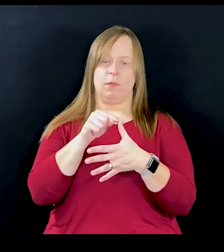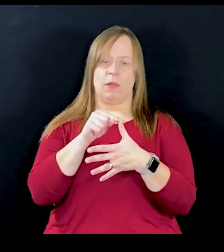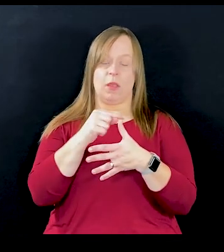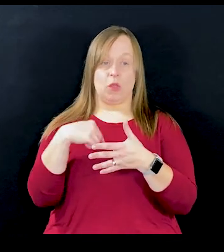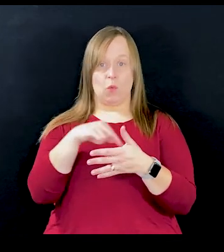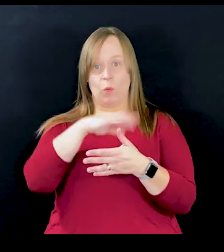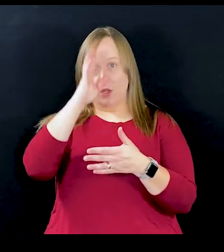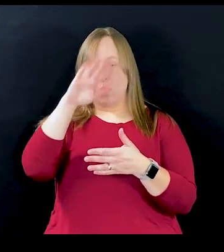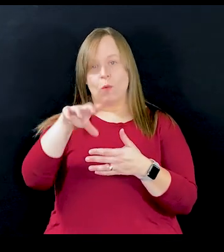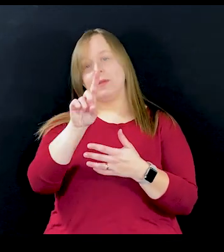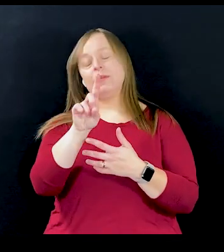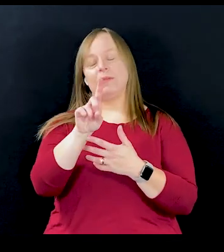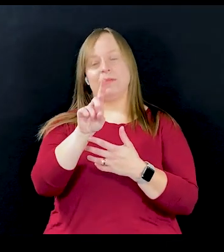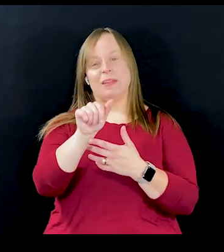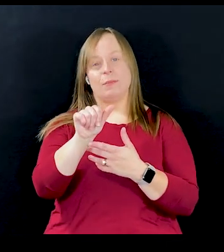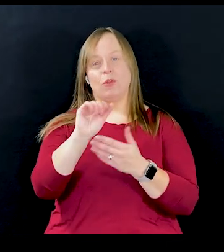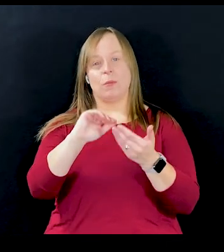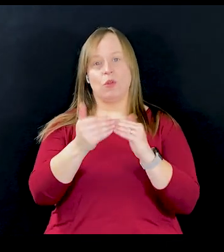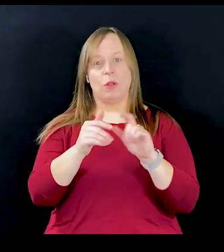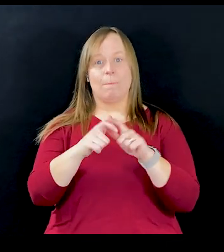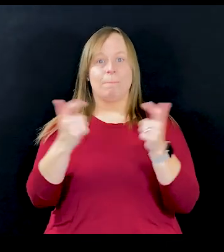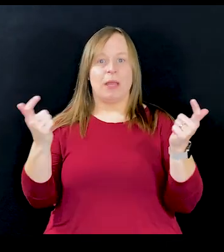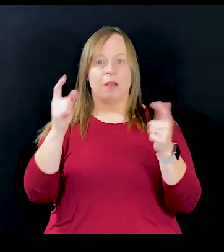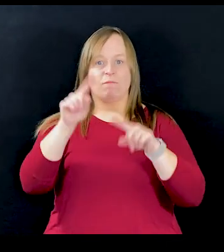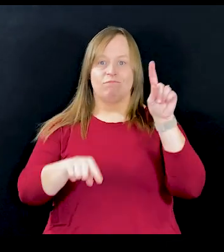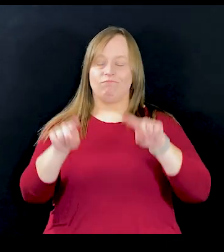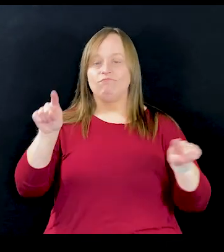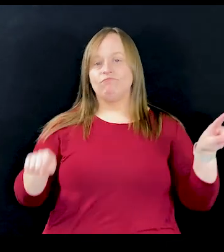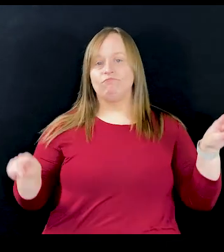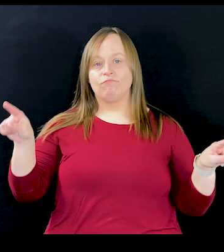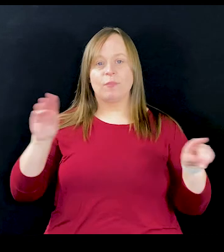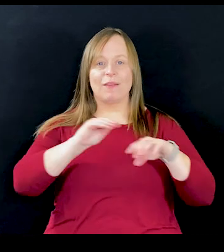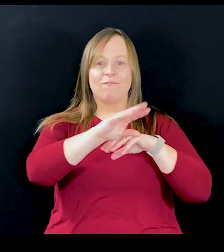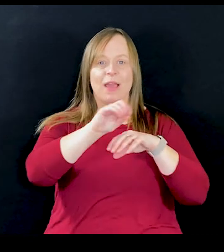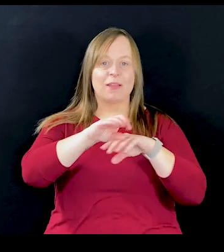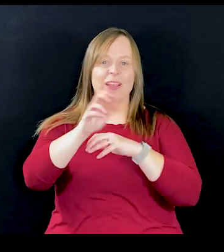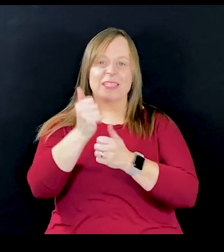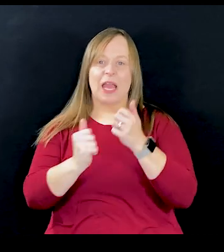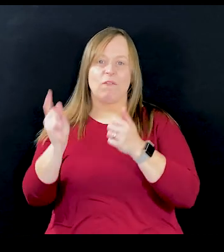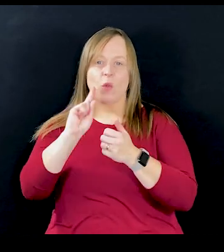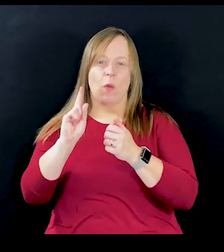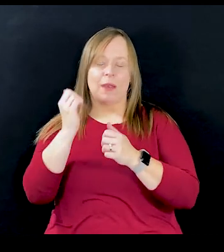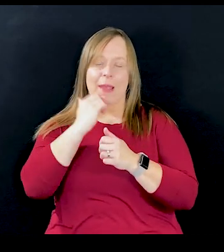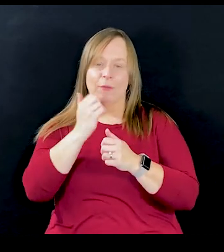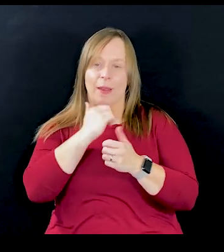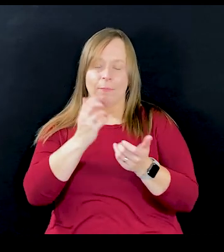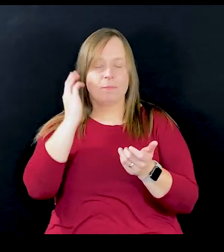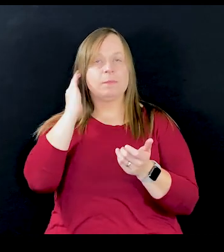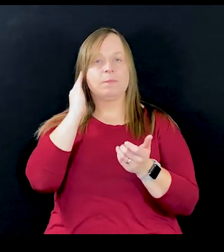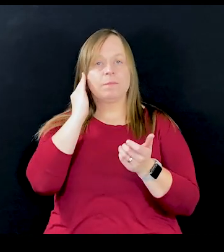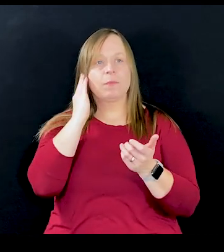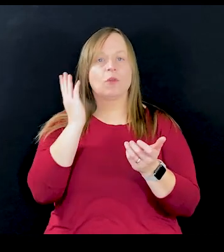And as we know, the disability community is hugely varied and affects everyone every single day.